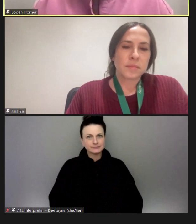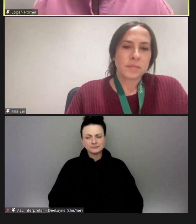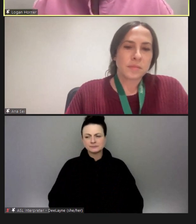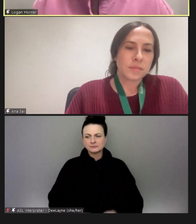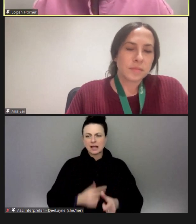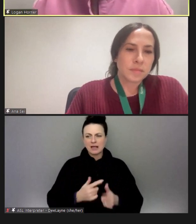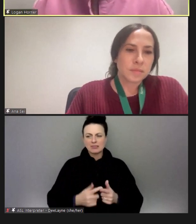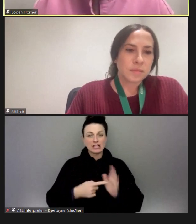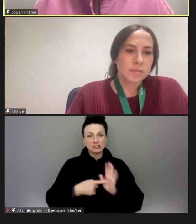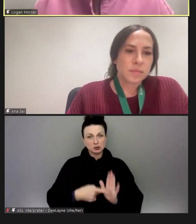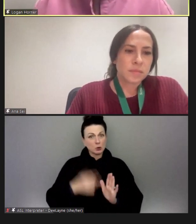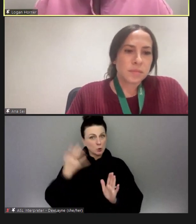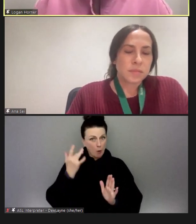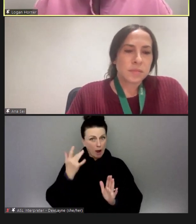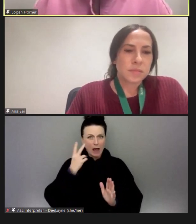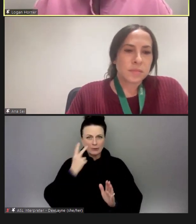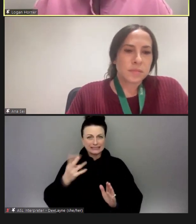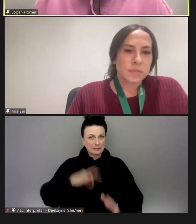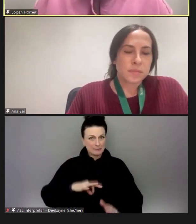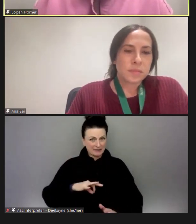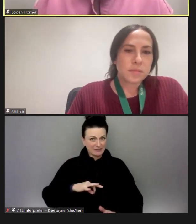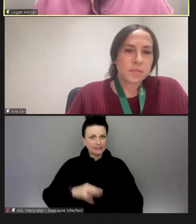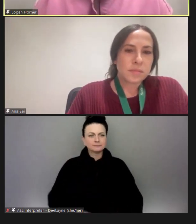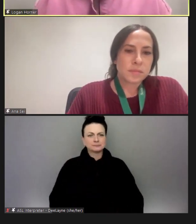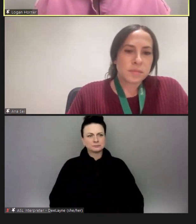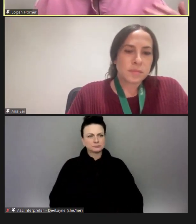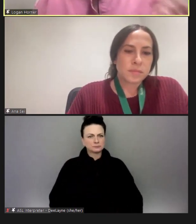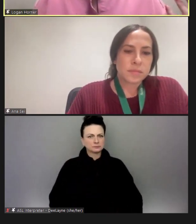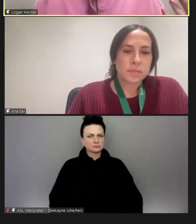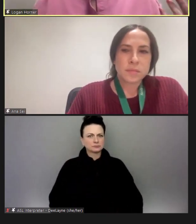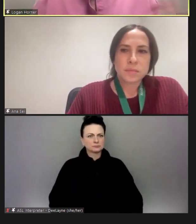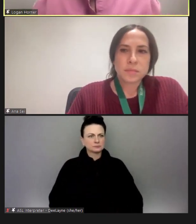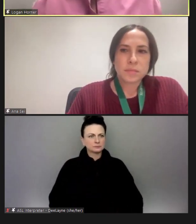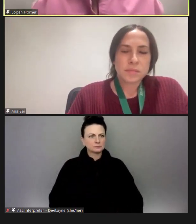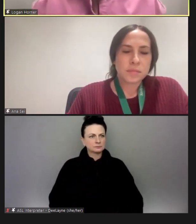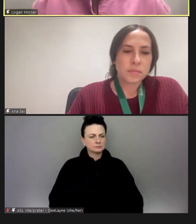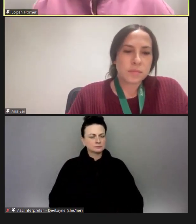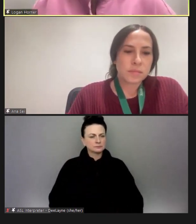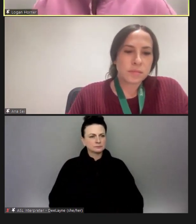why we see benefit in it so you know the